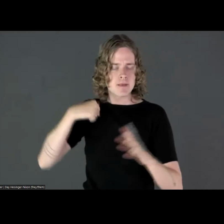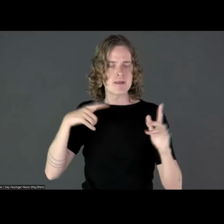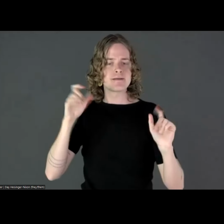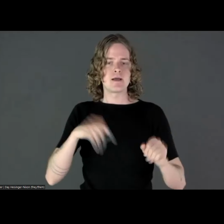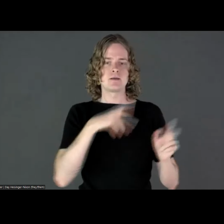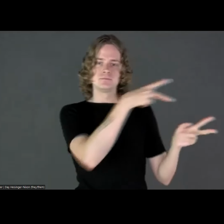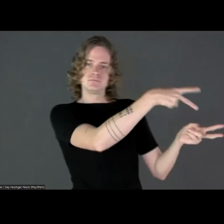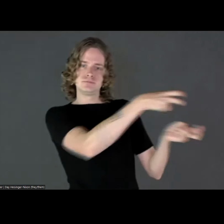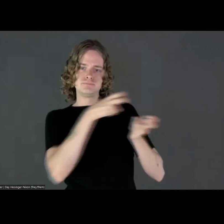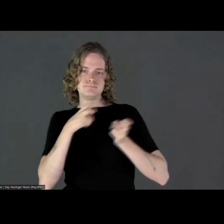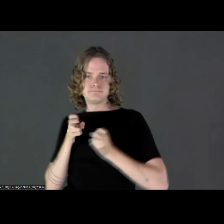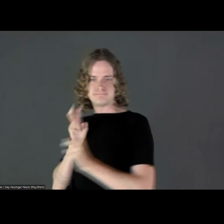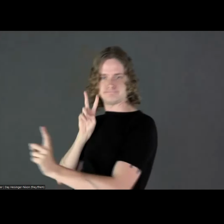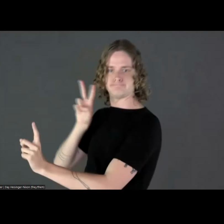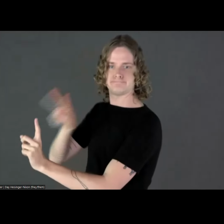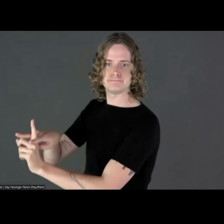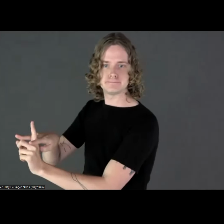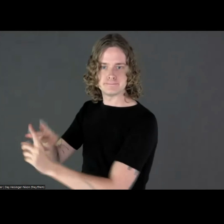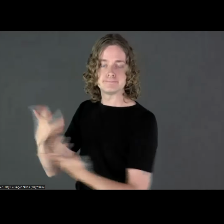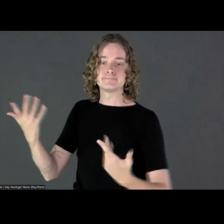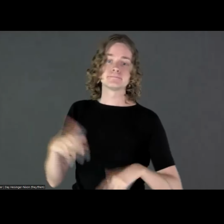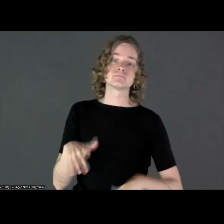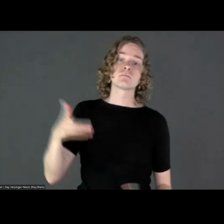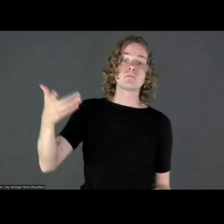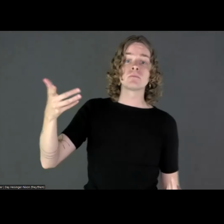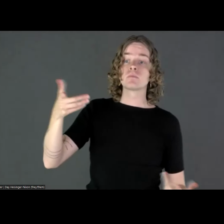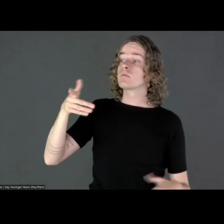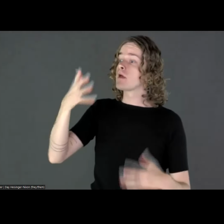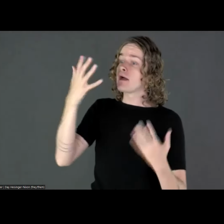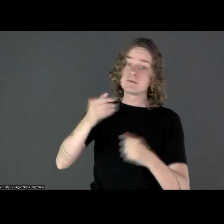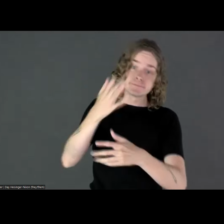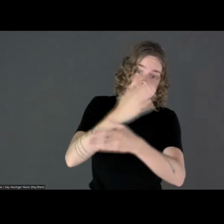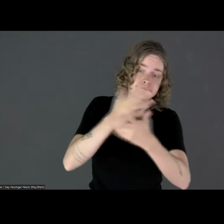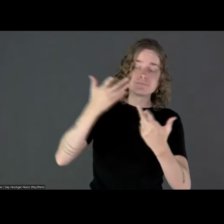between disability and older age in different cultural context and humanitarian settings.